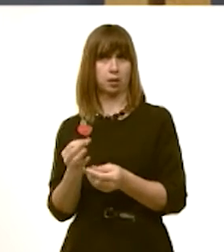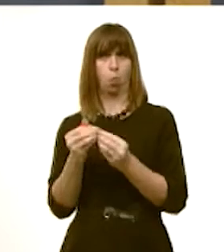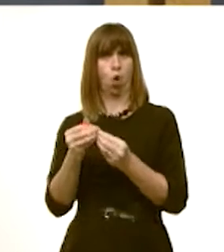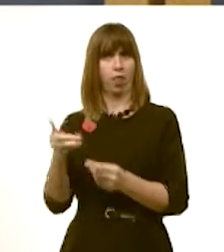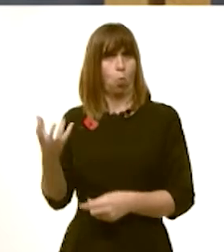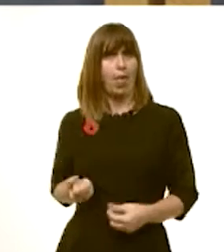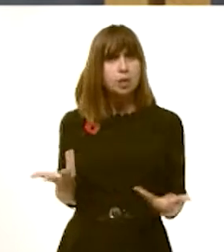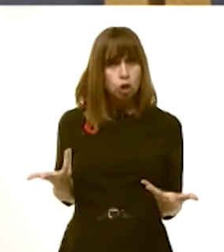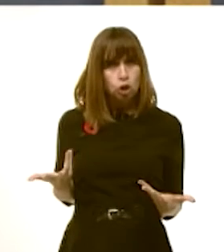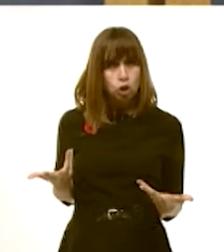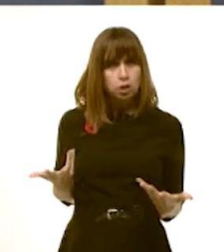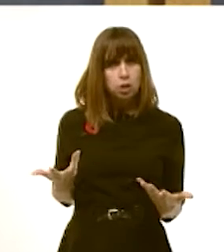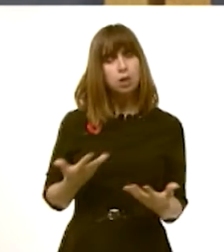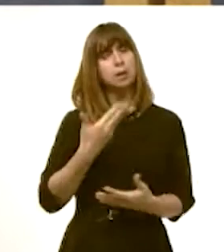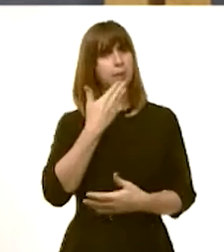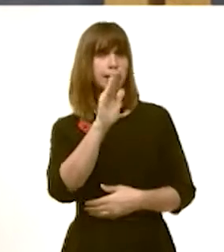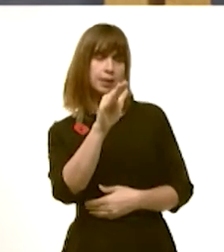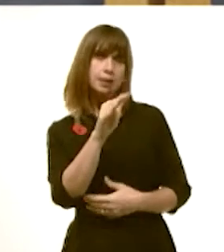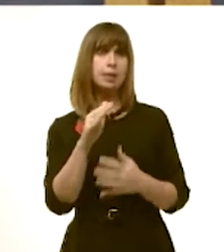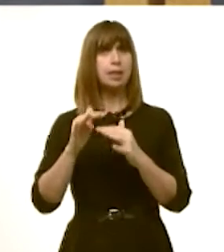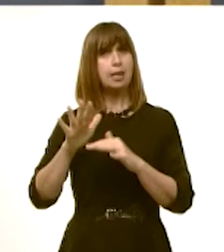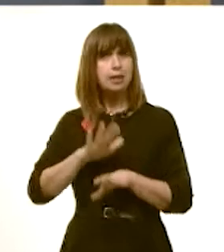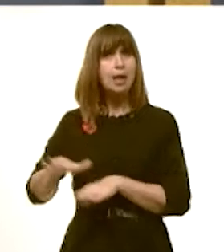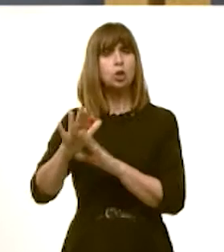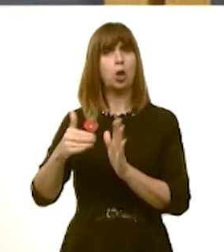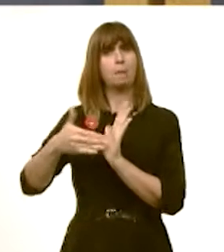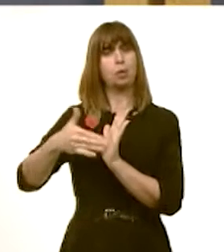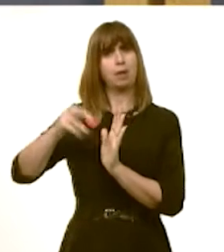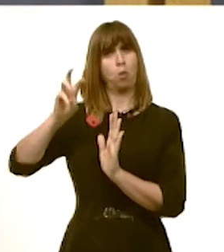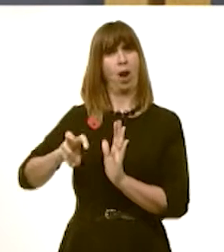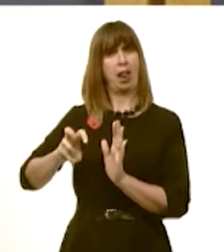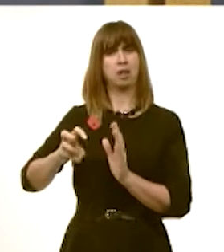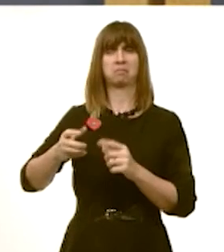Will the First Minister tell us how National Museum Walesís refusal to look at alternative